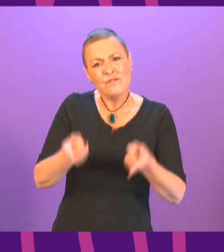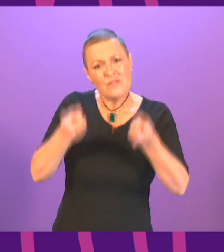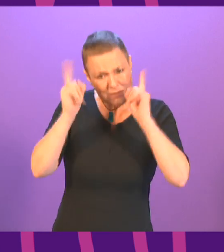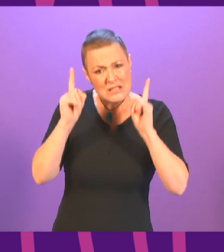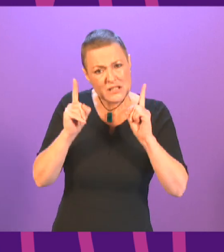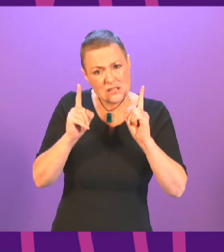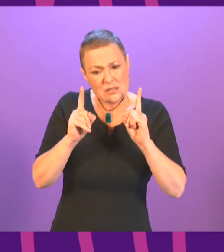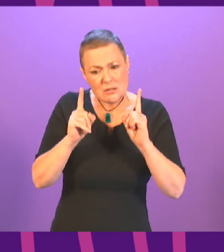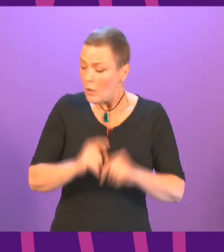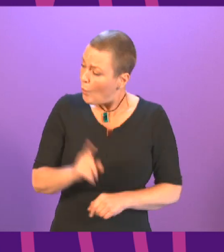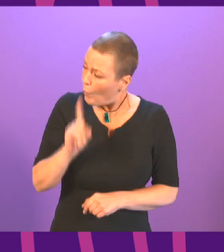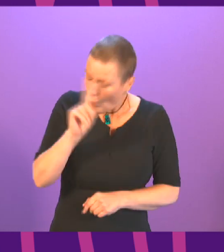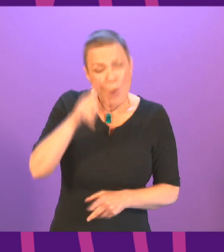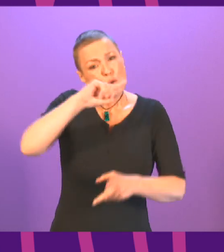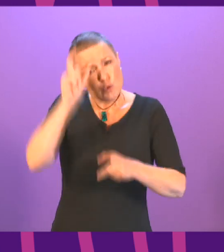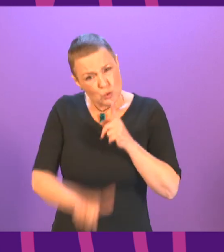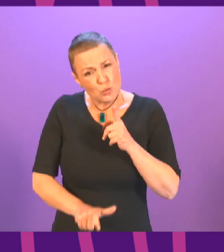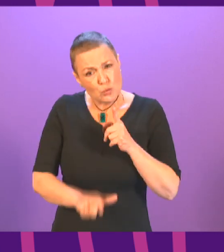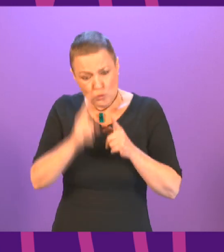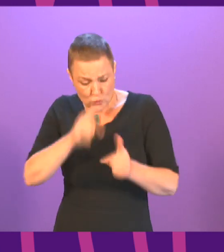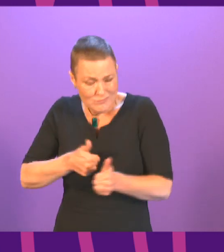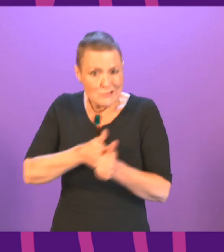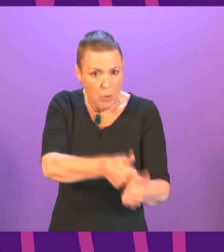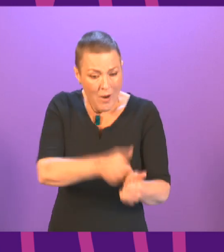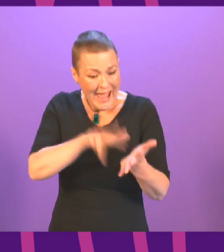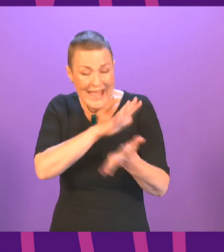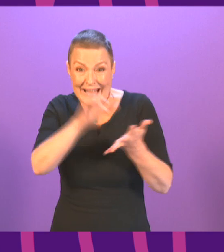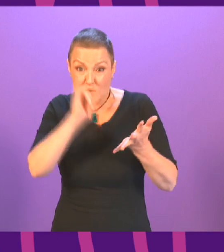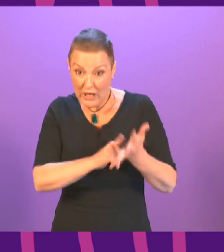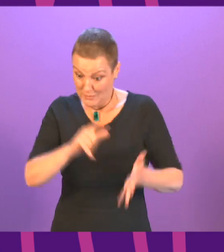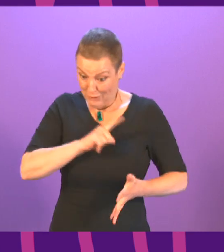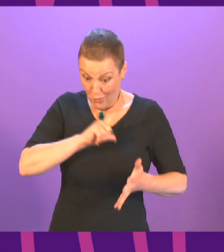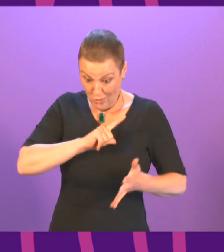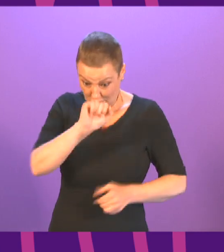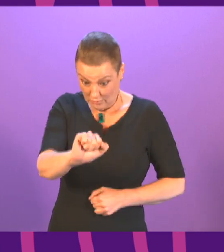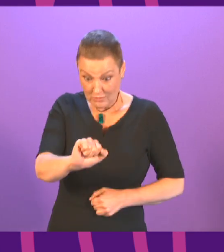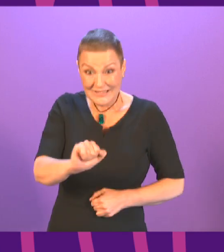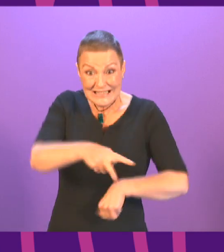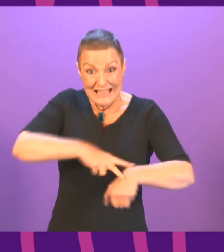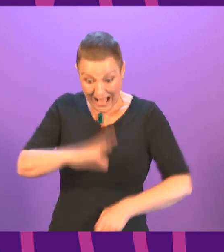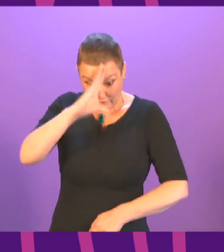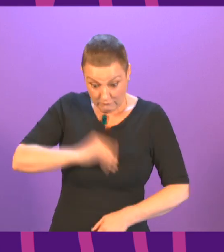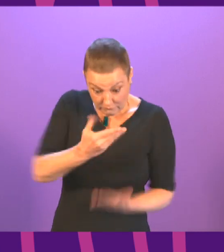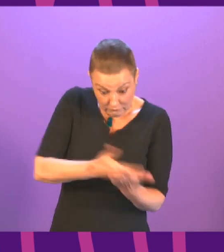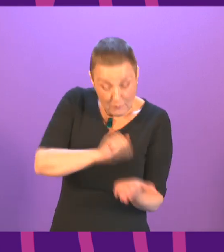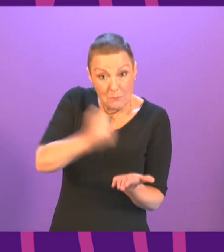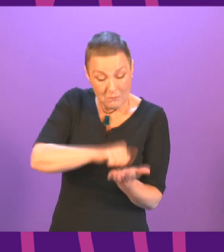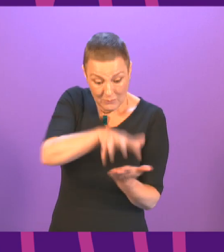First Minister take in response to the stark warnings from the front-line staff of our